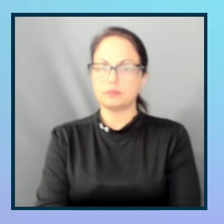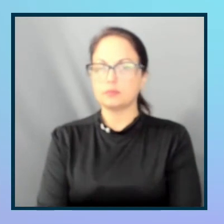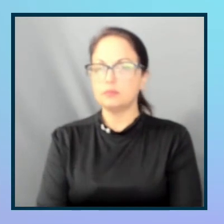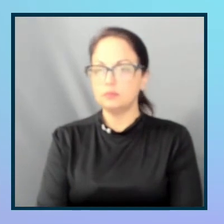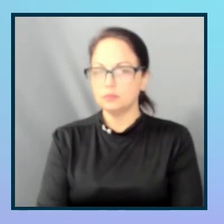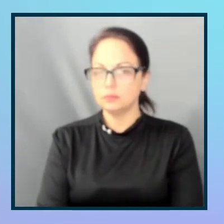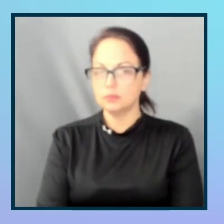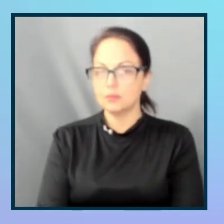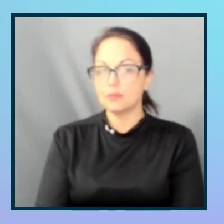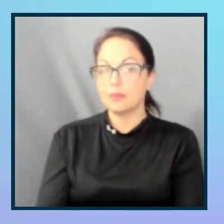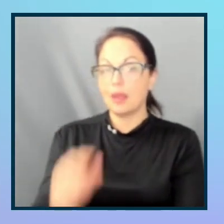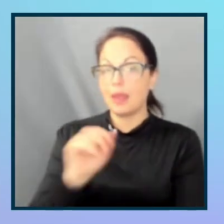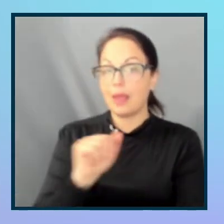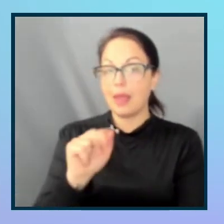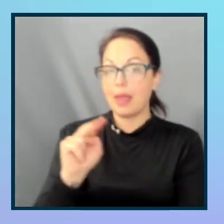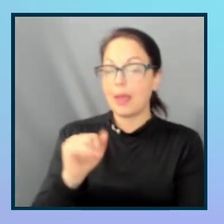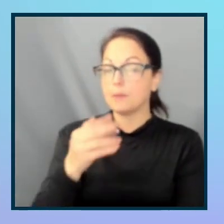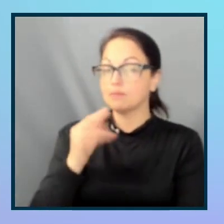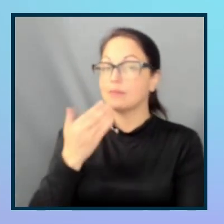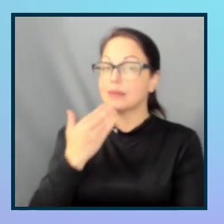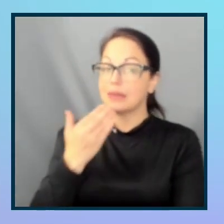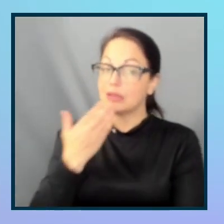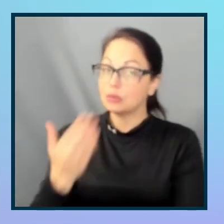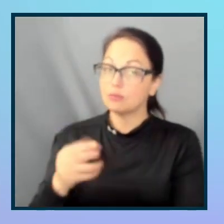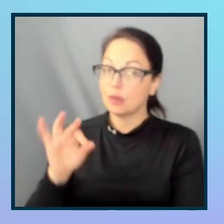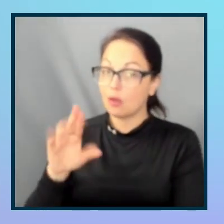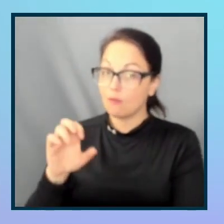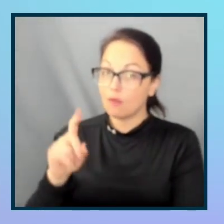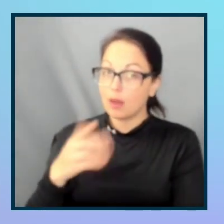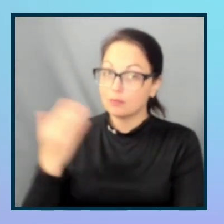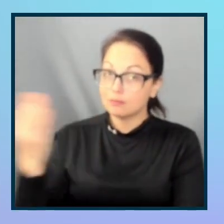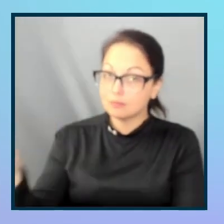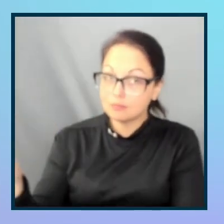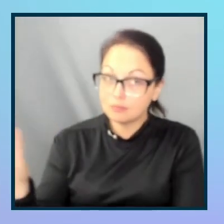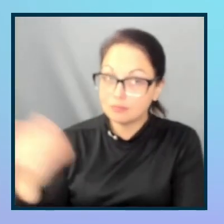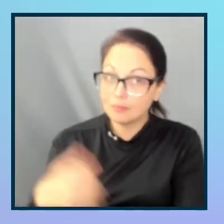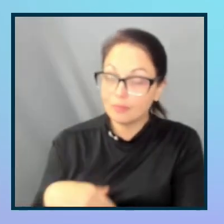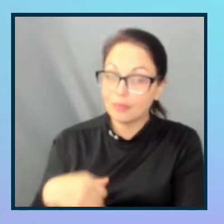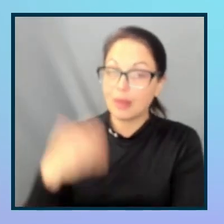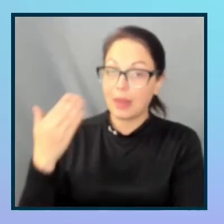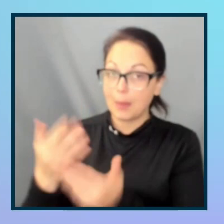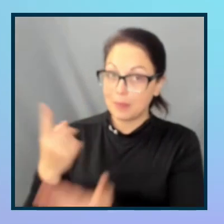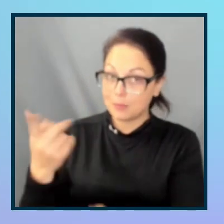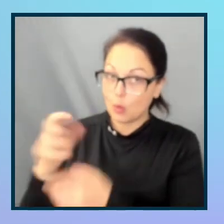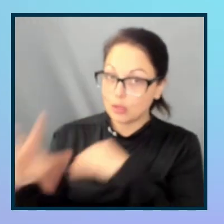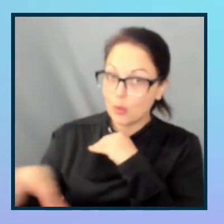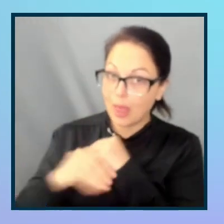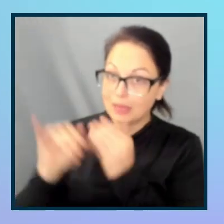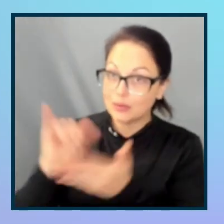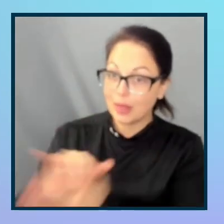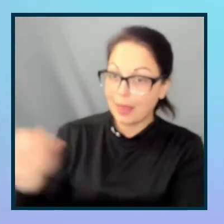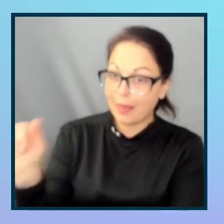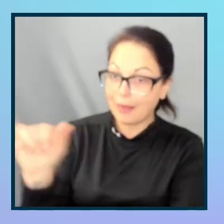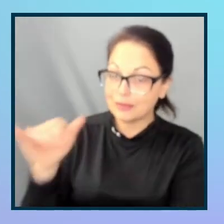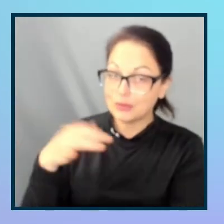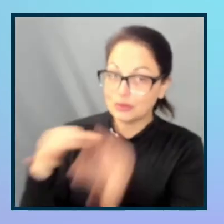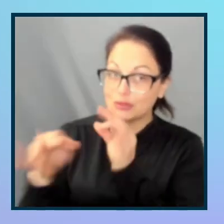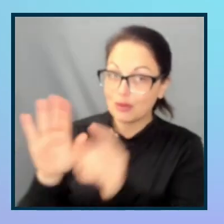Thank you for that, Ted. And Fred, let's go to you. And I think you might also have something to say on that, in addition to describing your work.